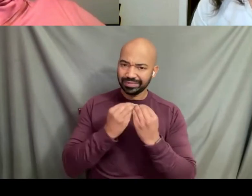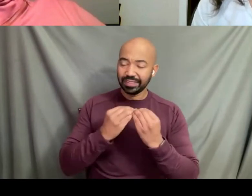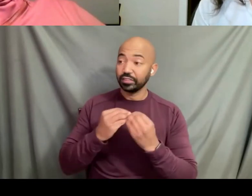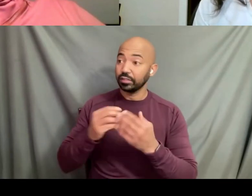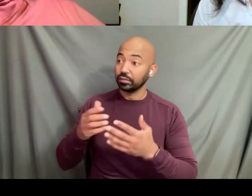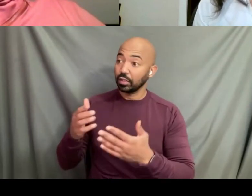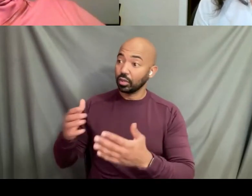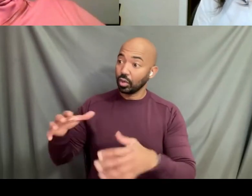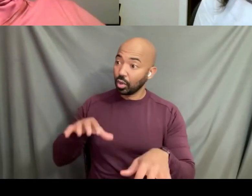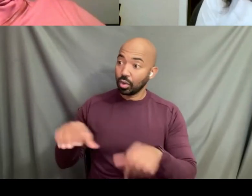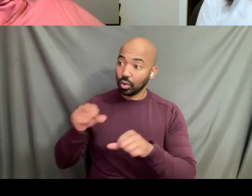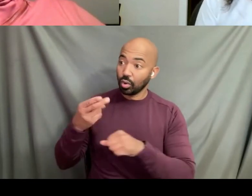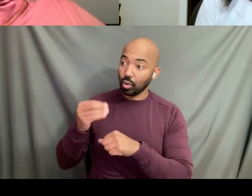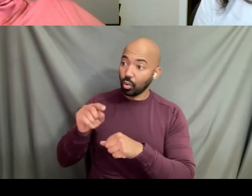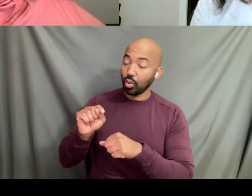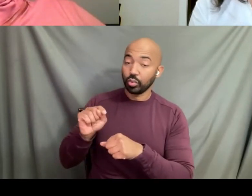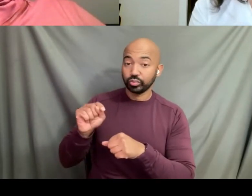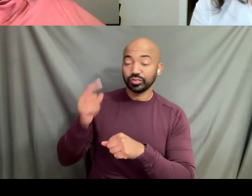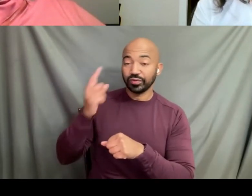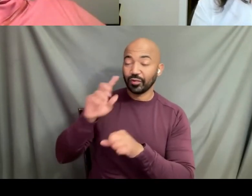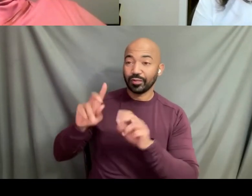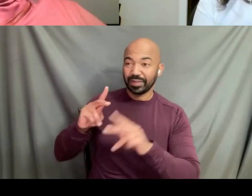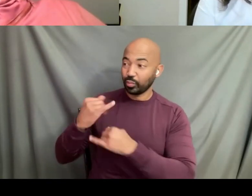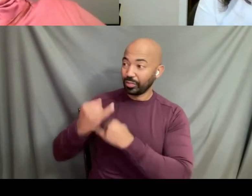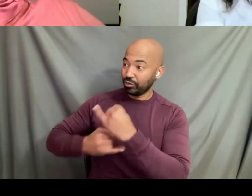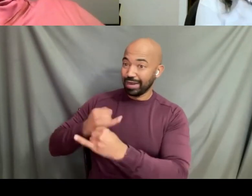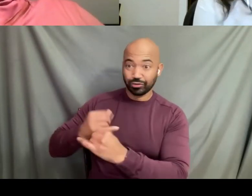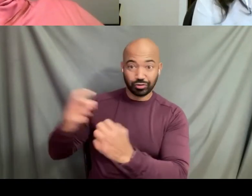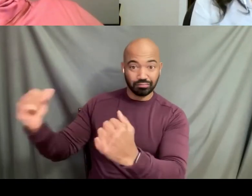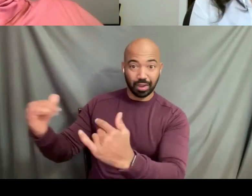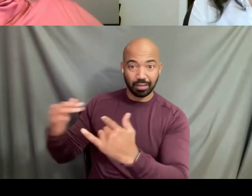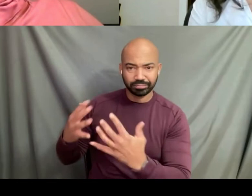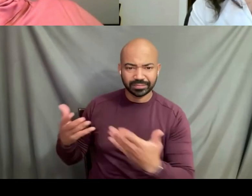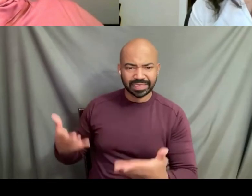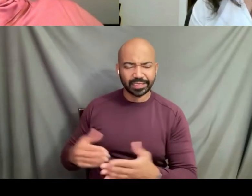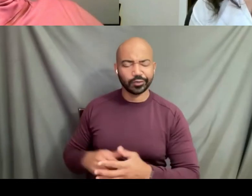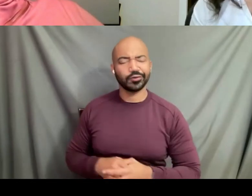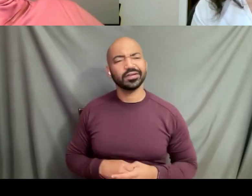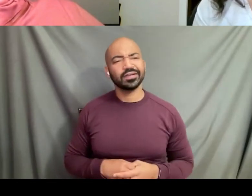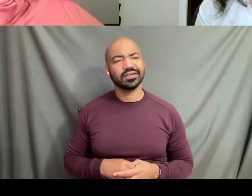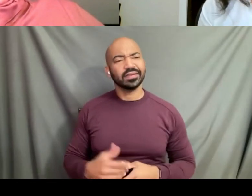are thinking, "well we don't have time to do a supplemental orientation or